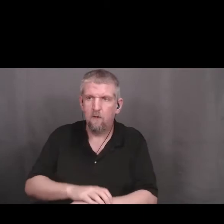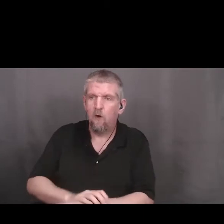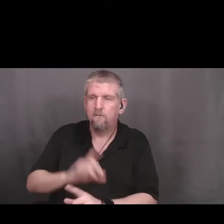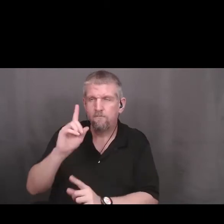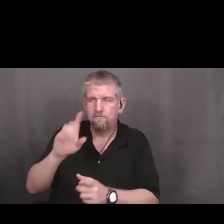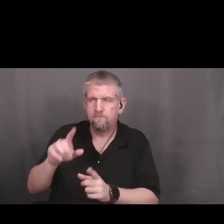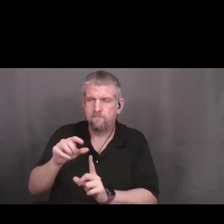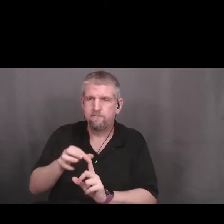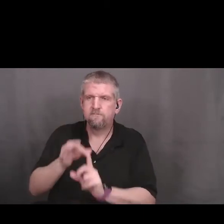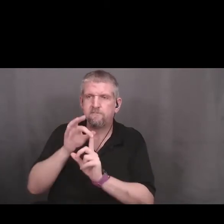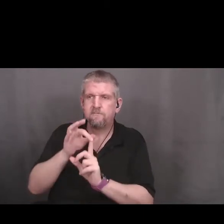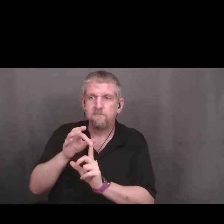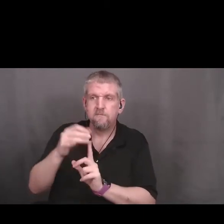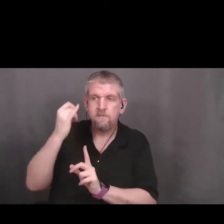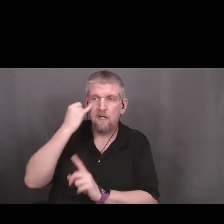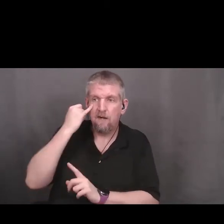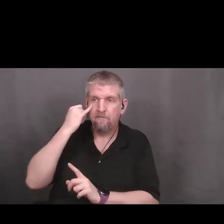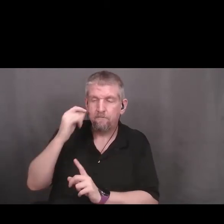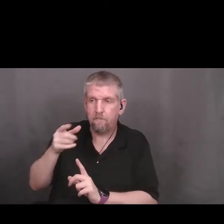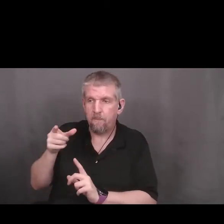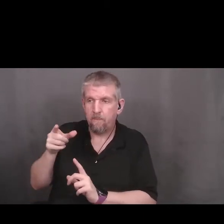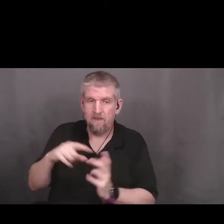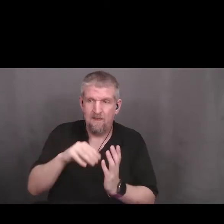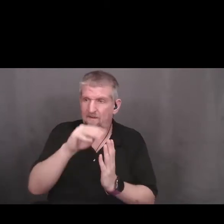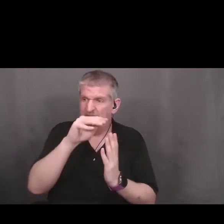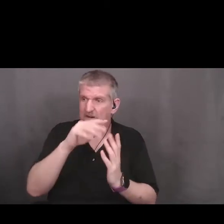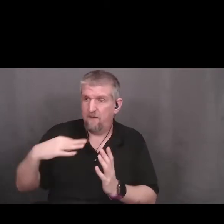is if you need an accommodation to fill out the application,